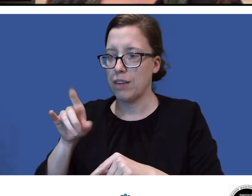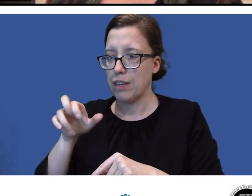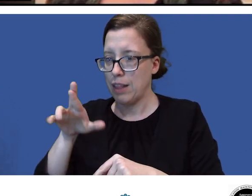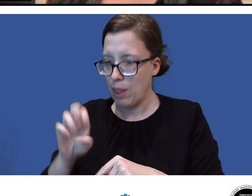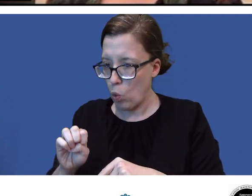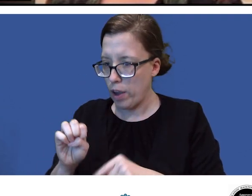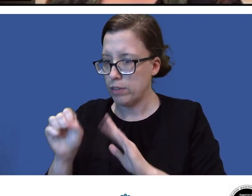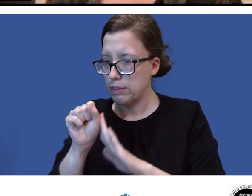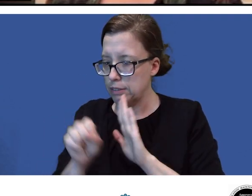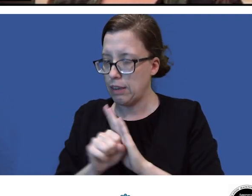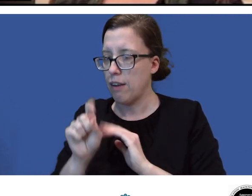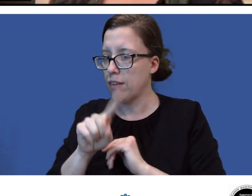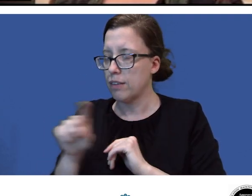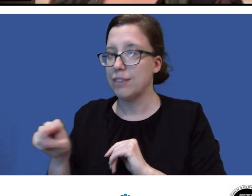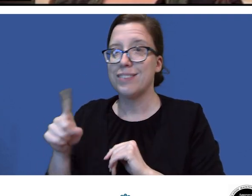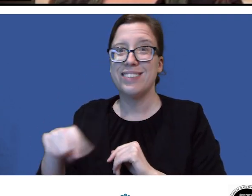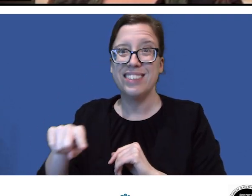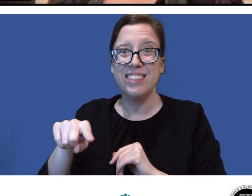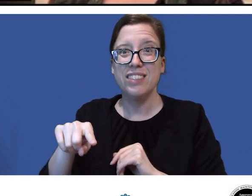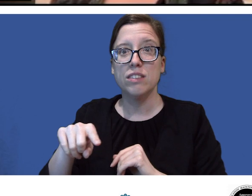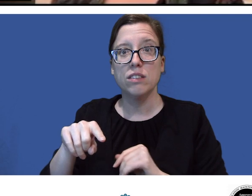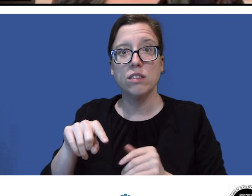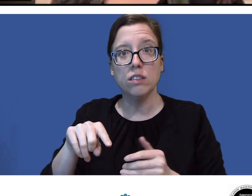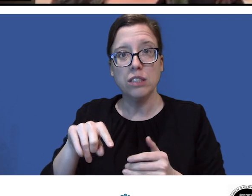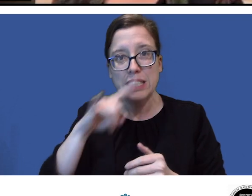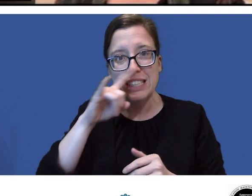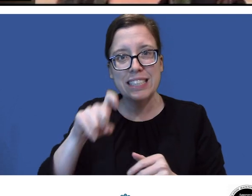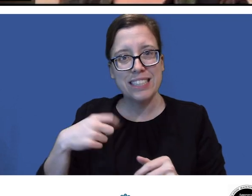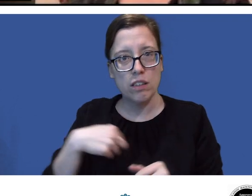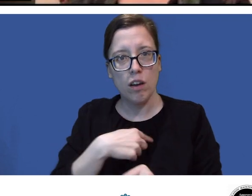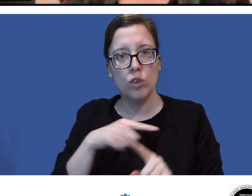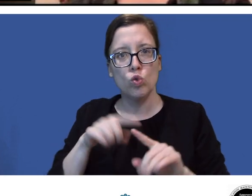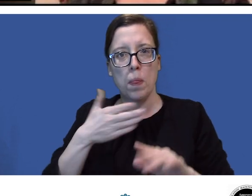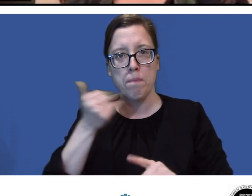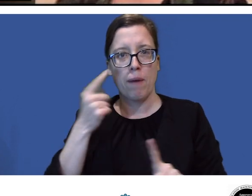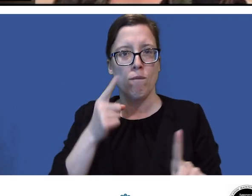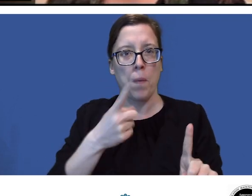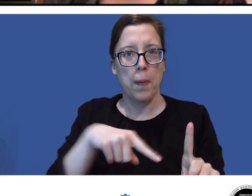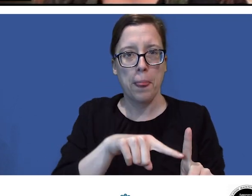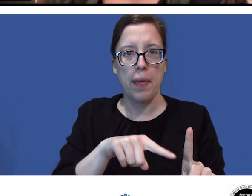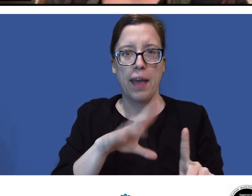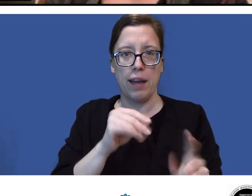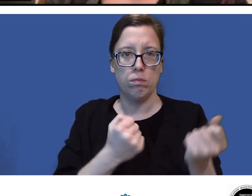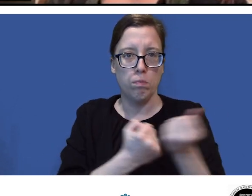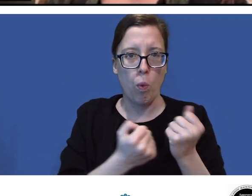to do our best for them and by them. So thank you for caring and thank you for caring enough to give